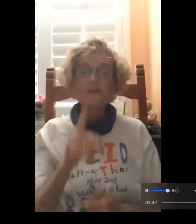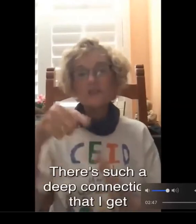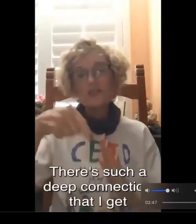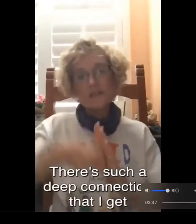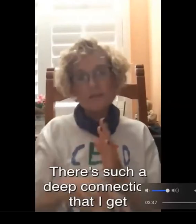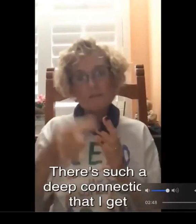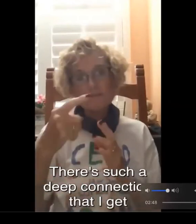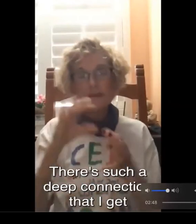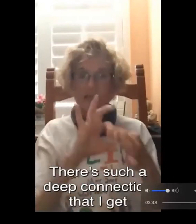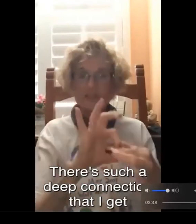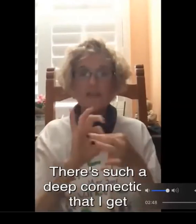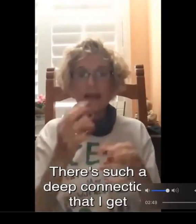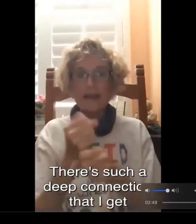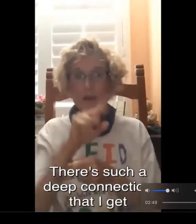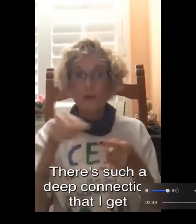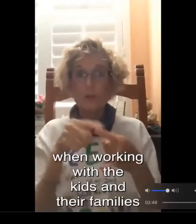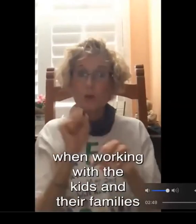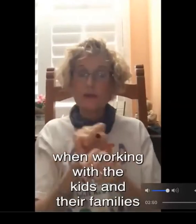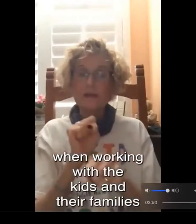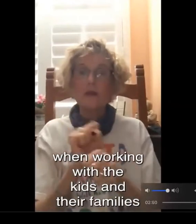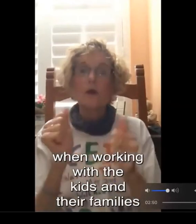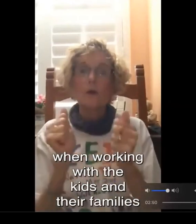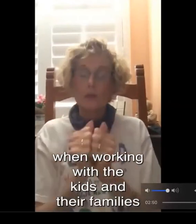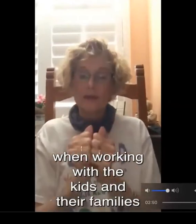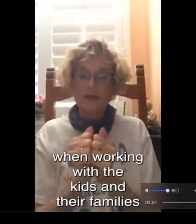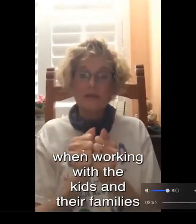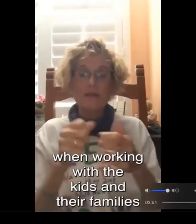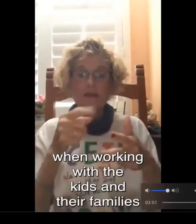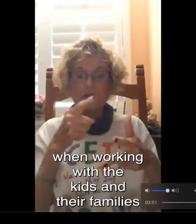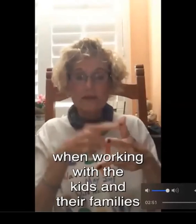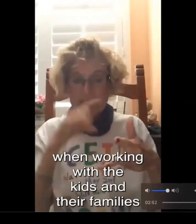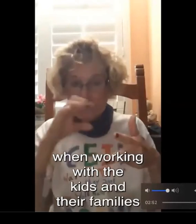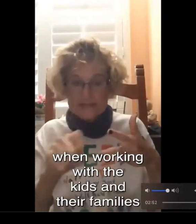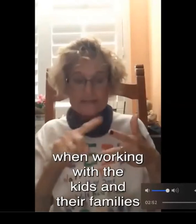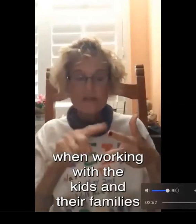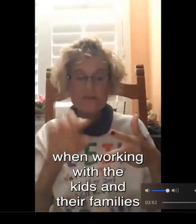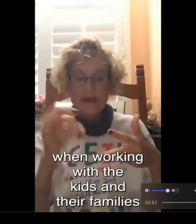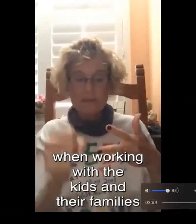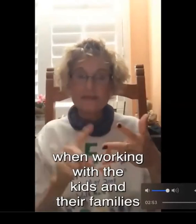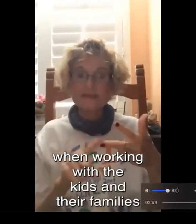There's a such a deep connection that I get when working with the kids and their families